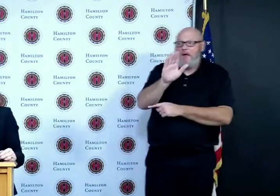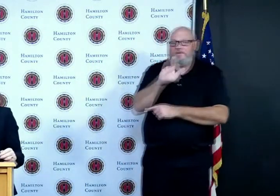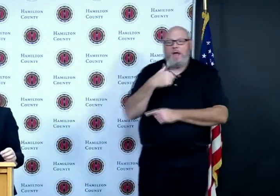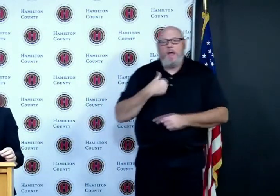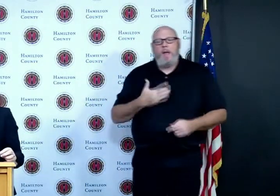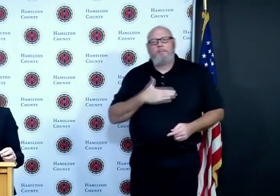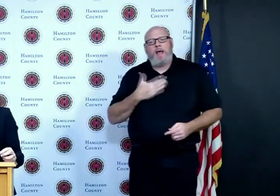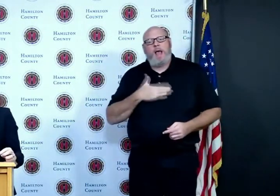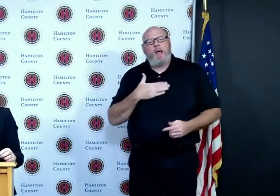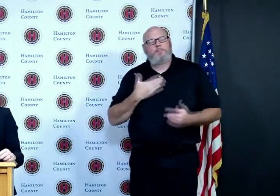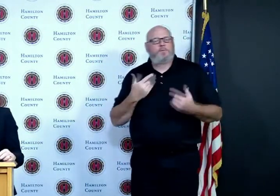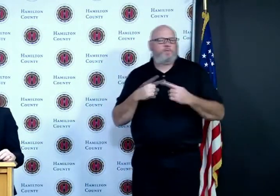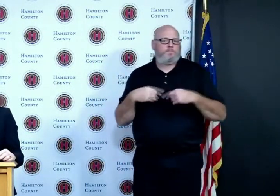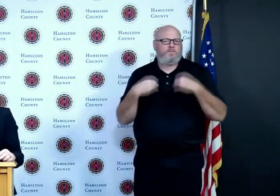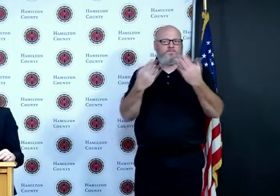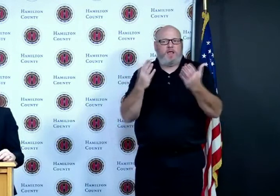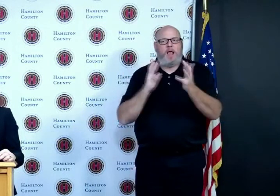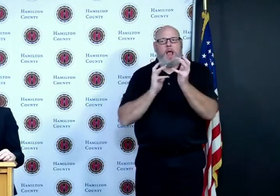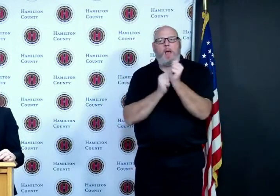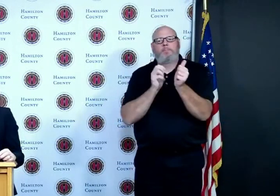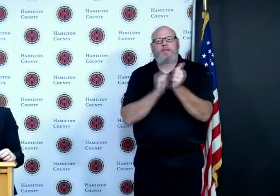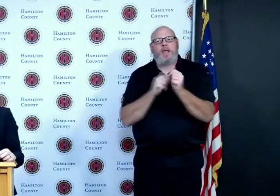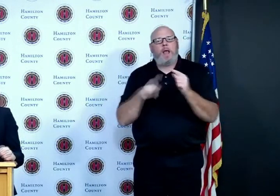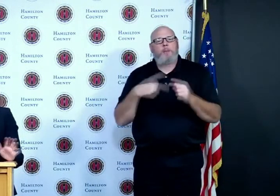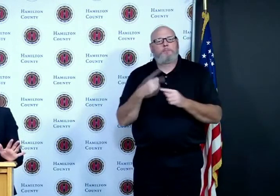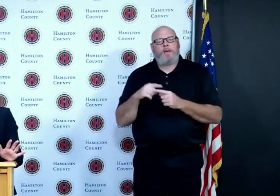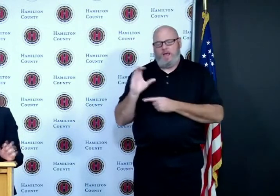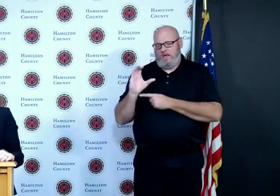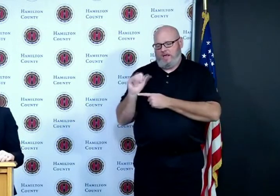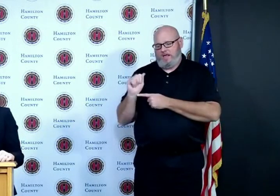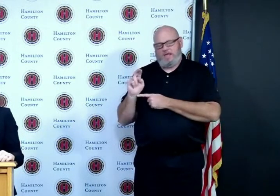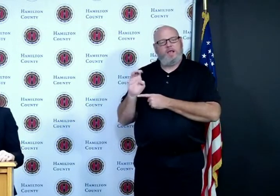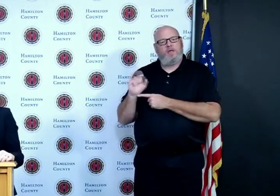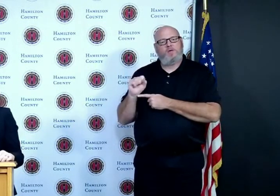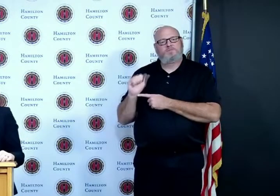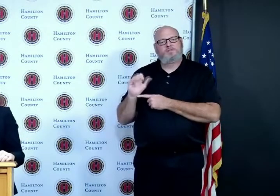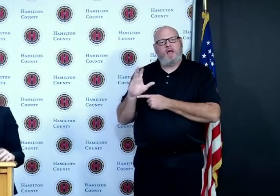CARES Act funding that we received last year in about April of last year as most